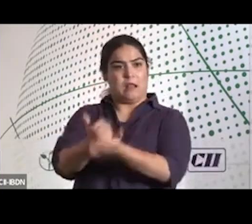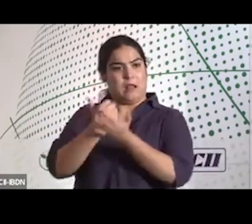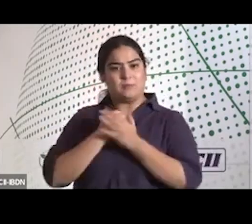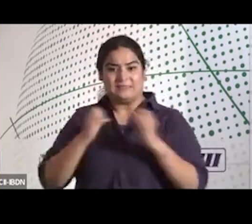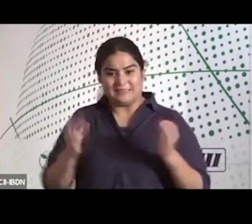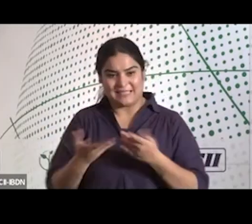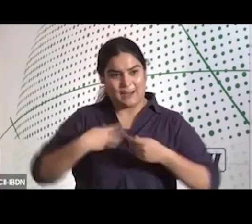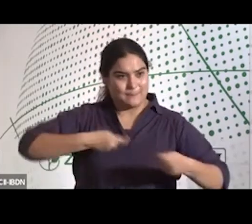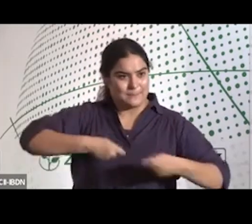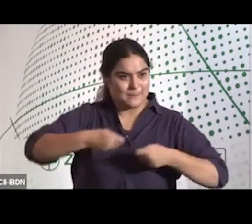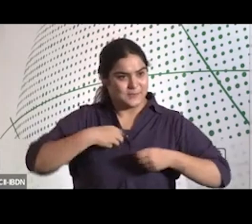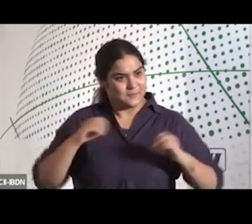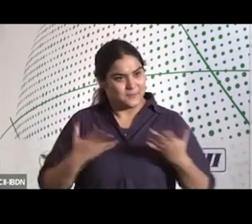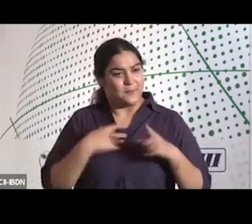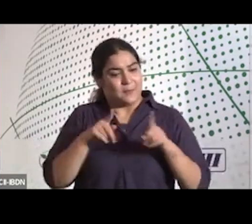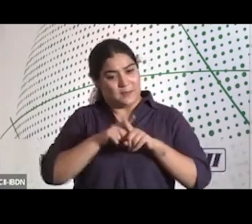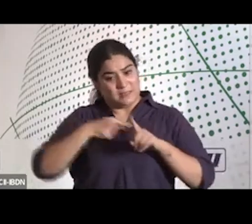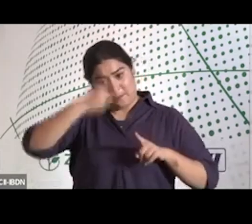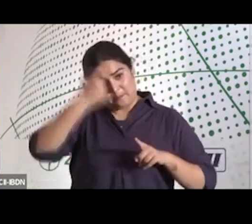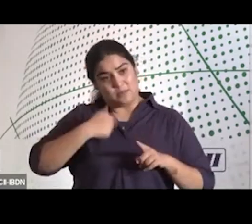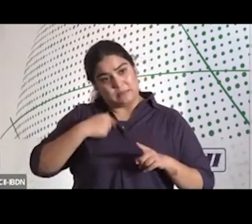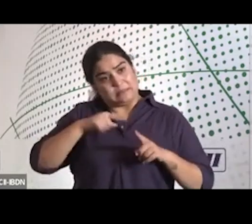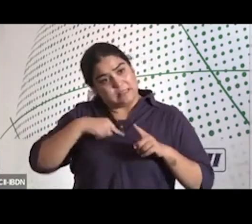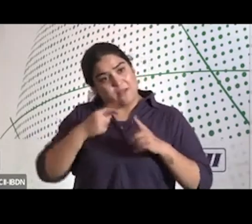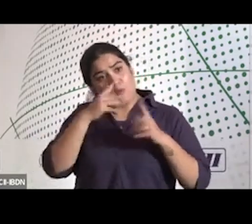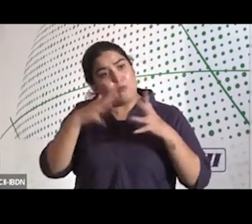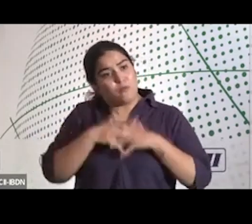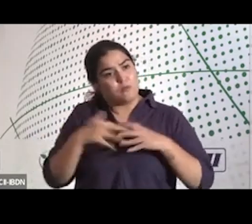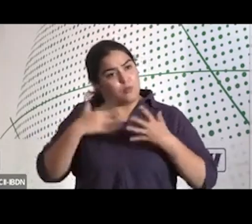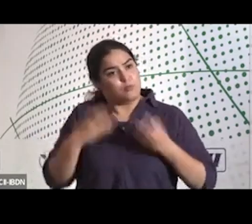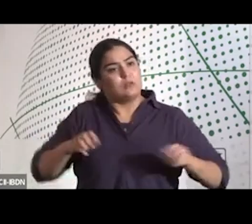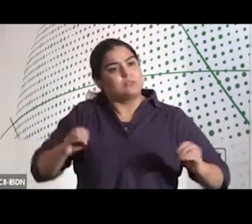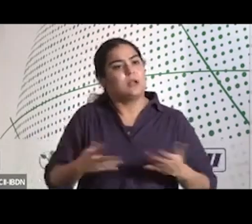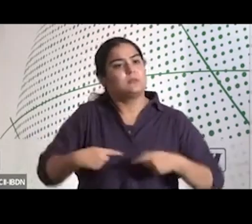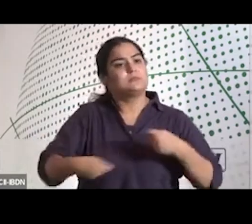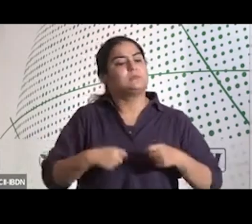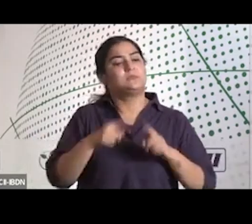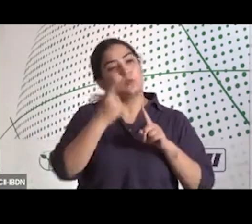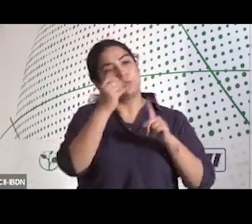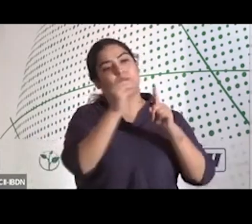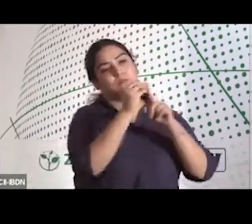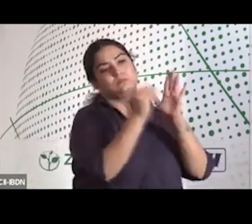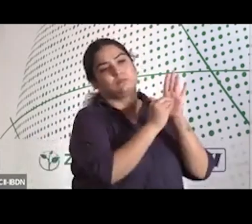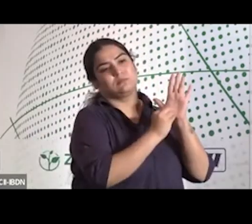foster skill her business and sustain it? And so there's a whole policy vacuum in that space.